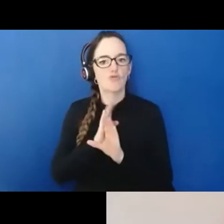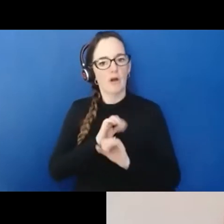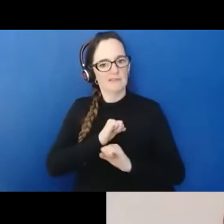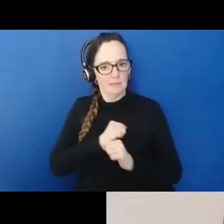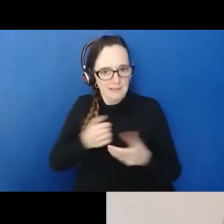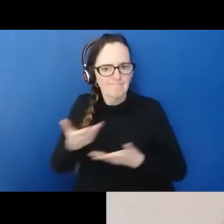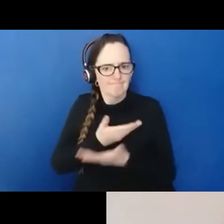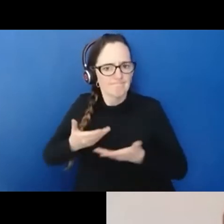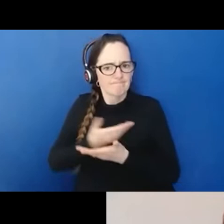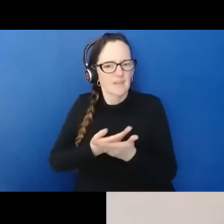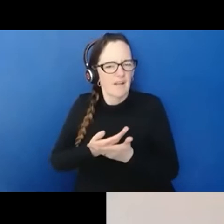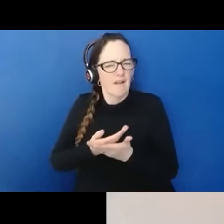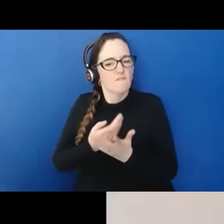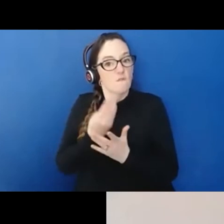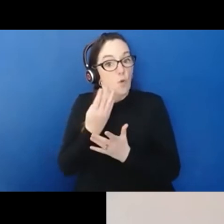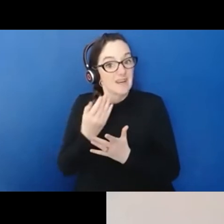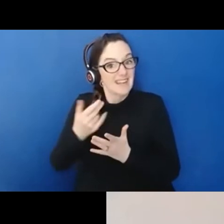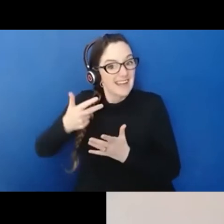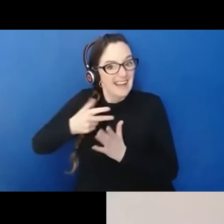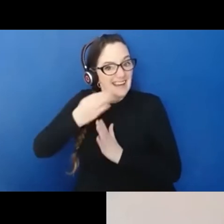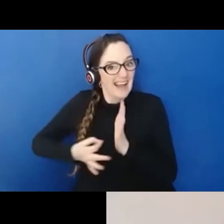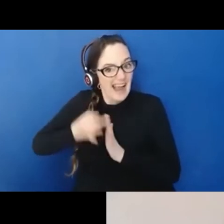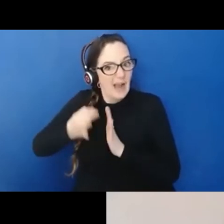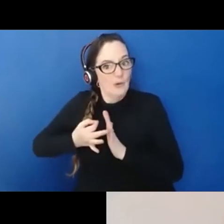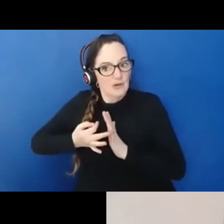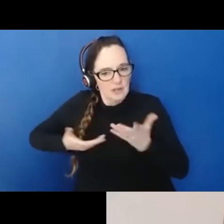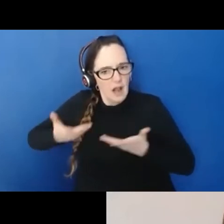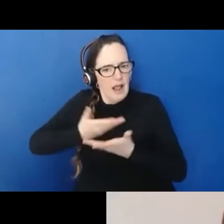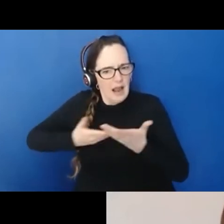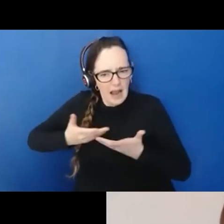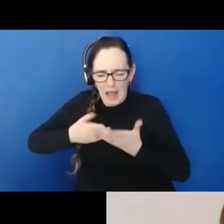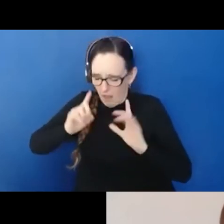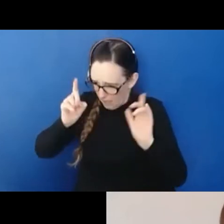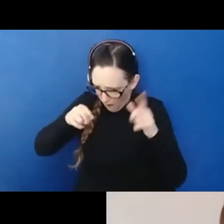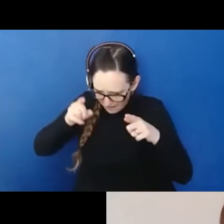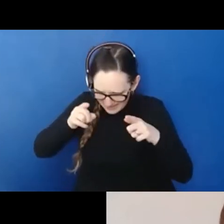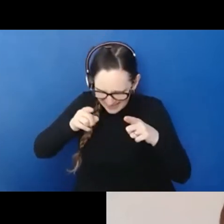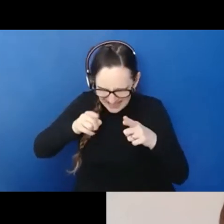where we unpacked lot of these ideas about decentralised technology in the arts.